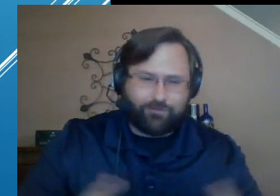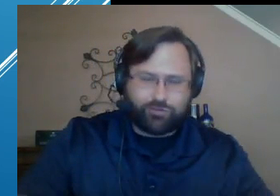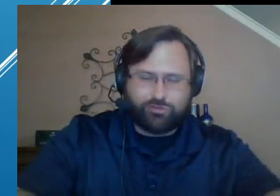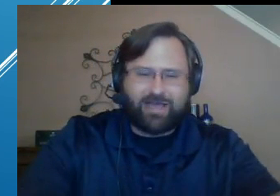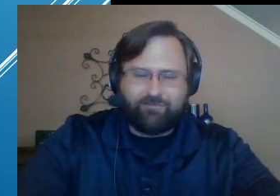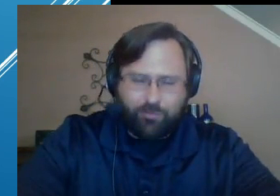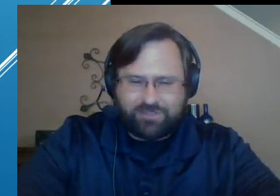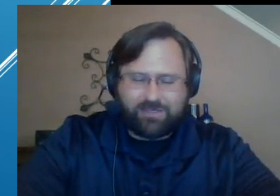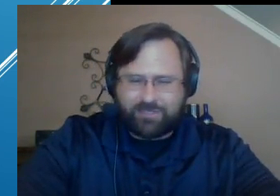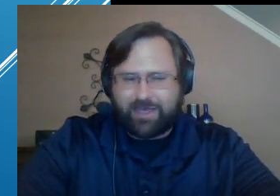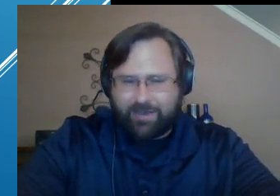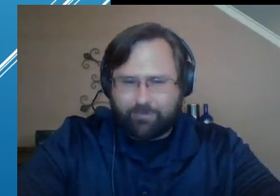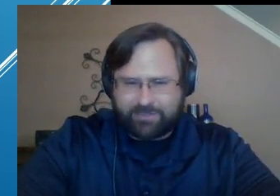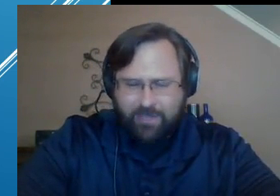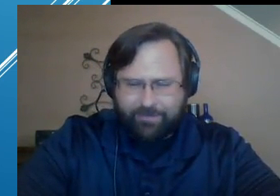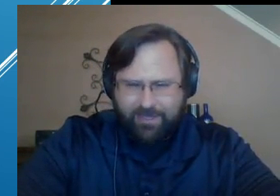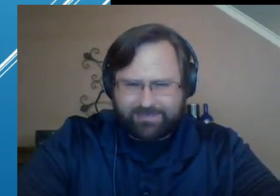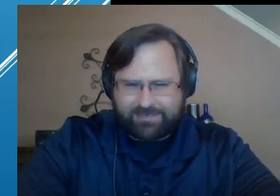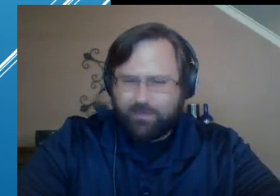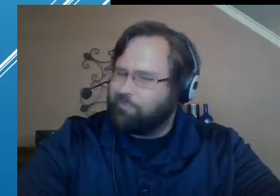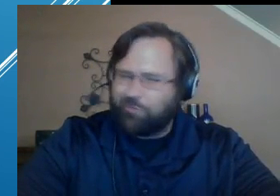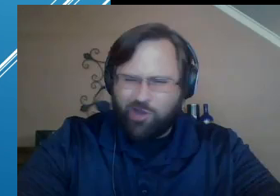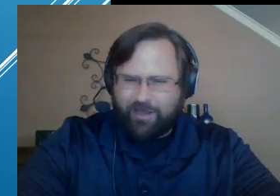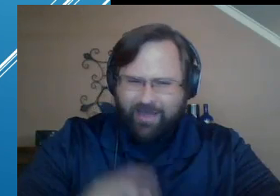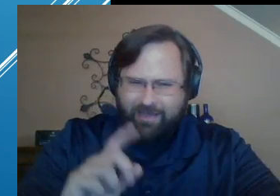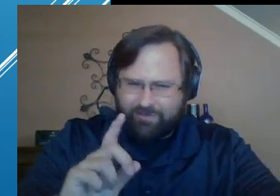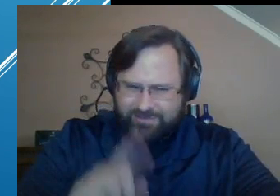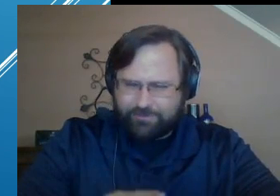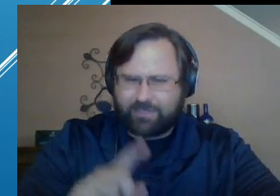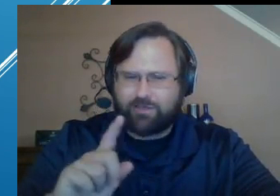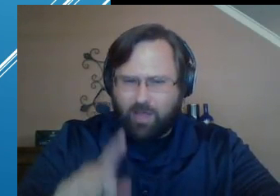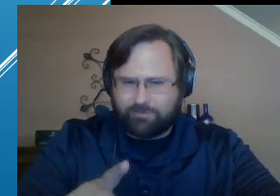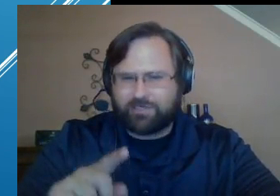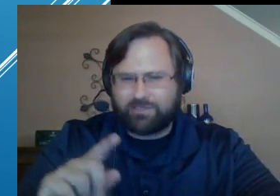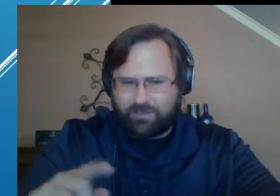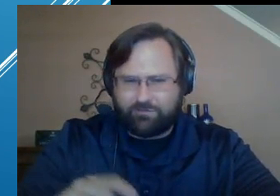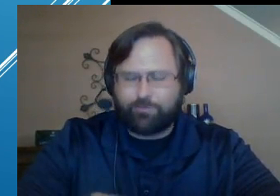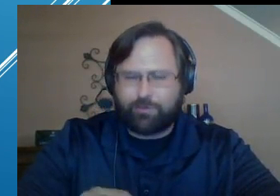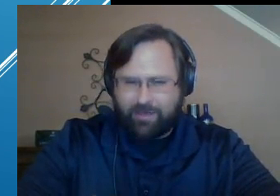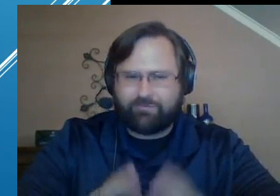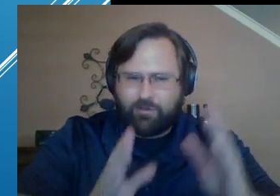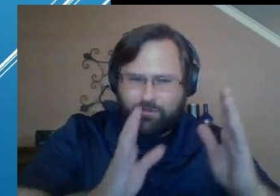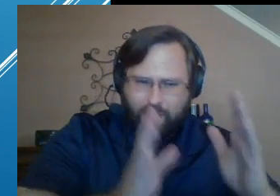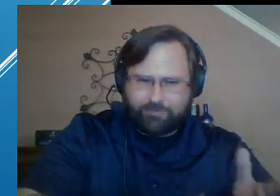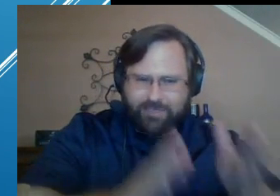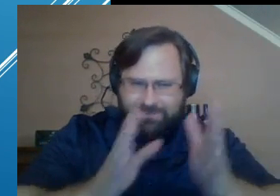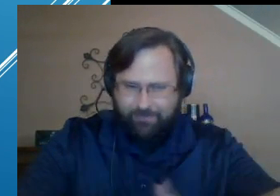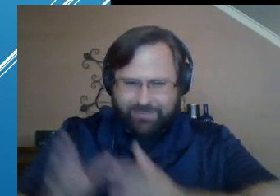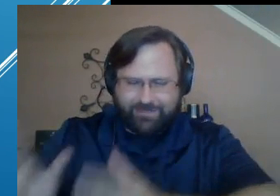if you choose to have both the subject and object topicalized you're not going to have the subject the object of the verb and have objects subject